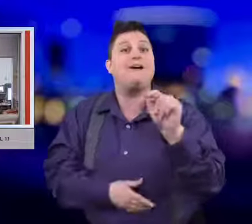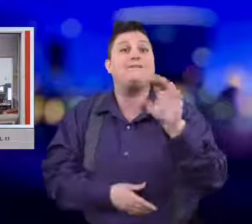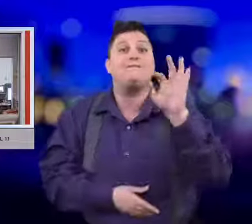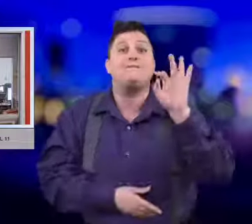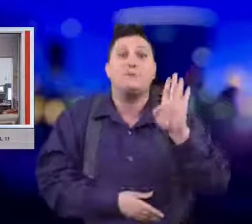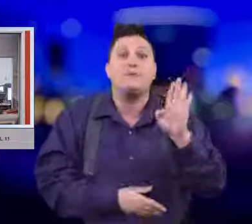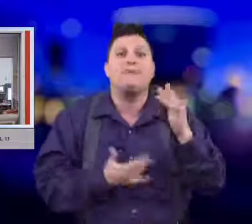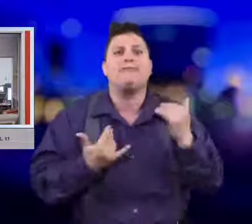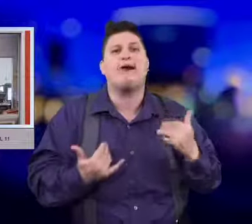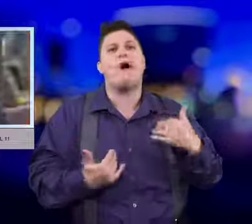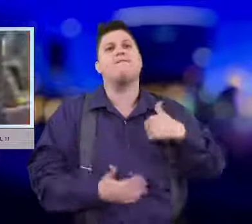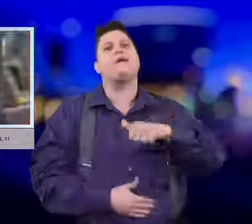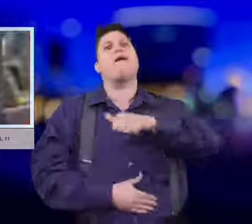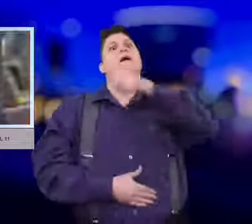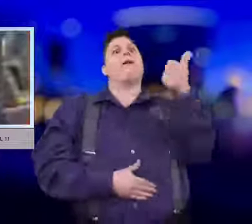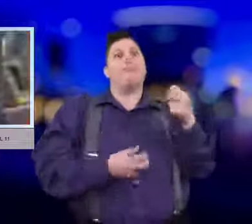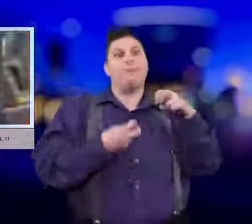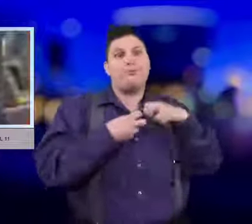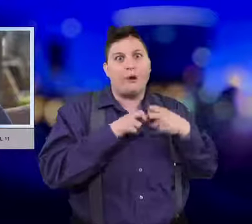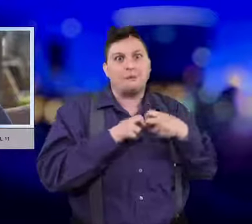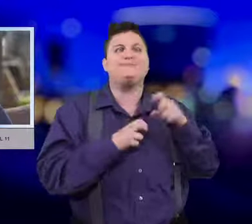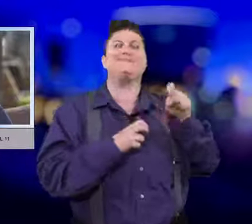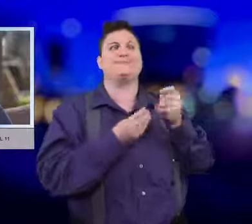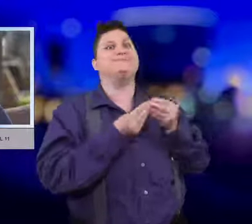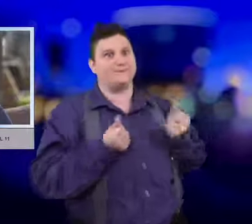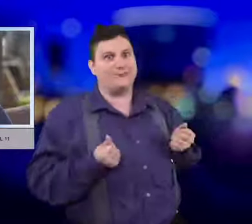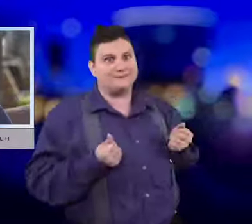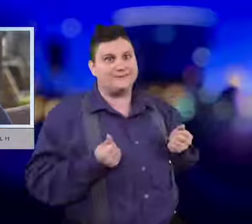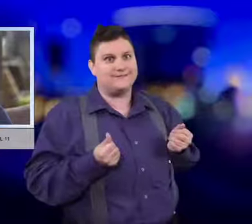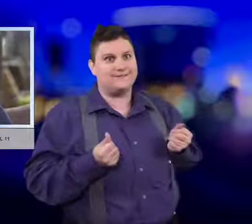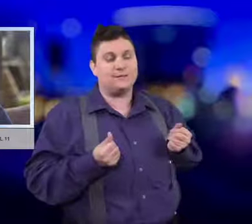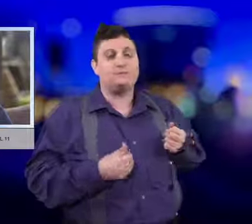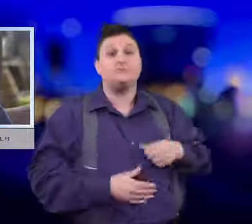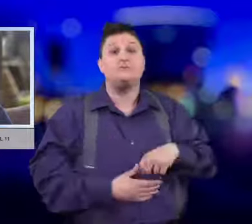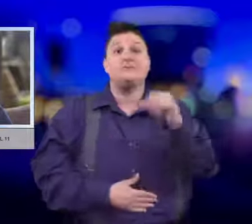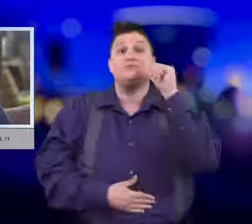But Facebook now has another problem to address.